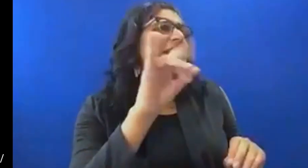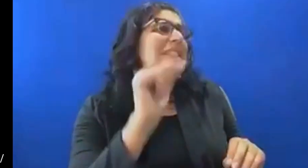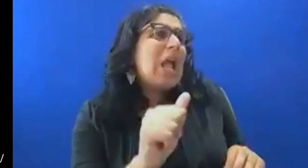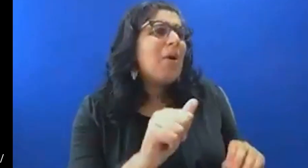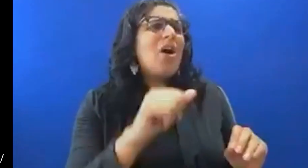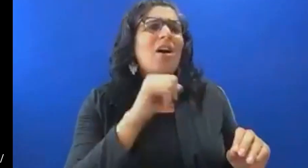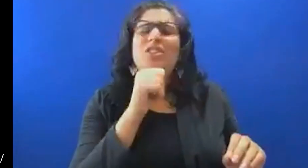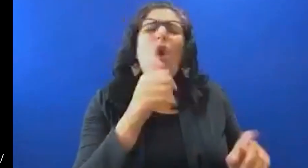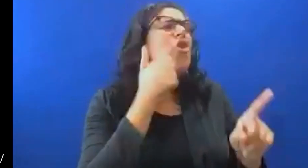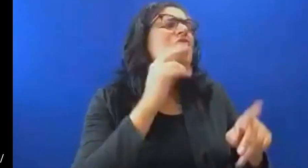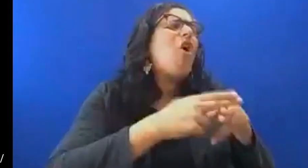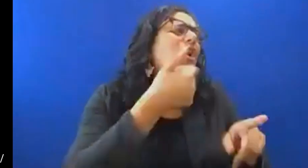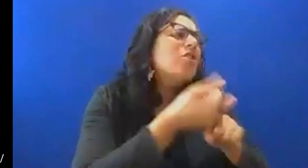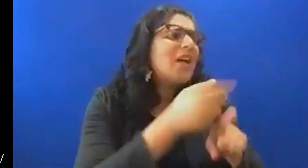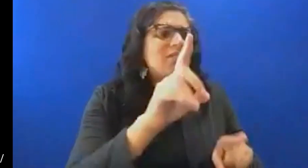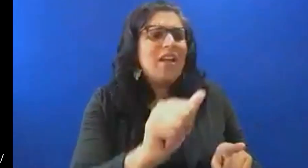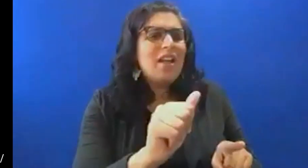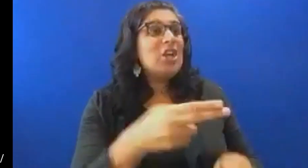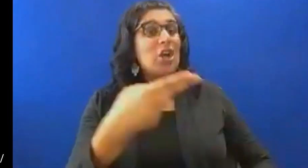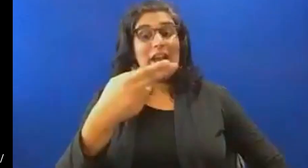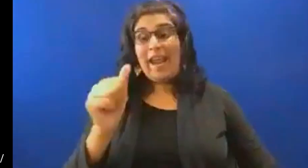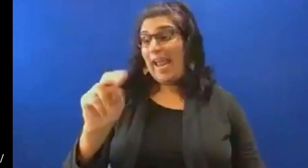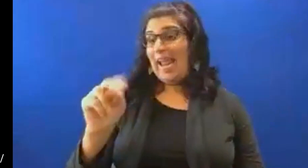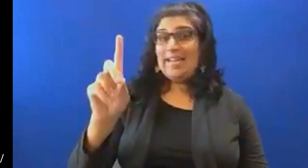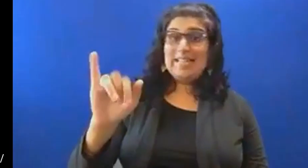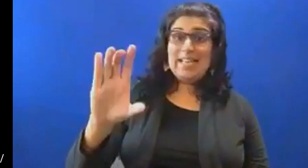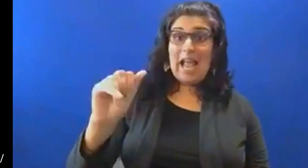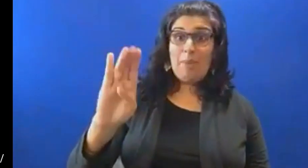You're handicapable. You're differently-abled. You have special needs."